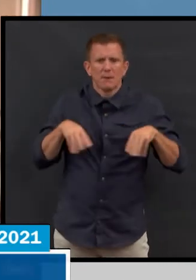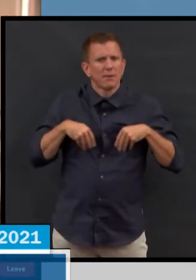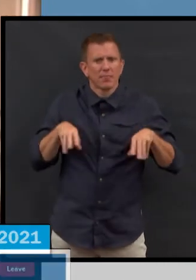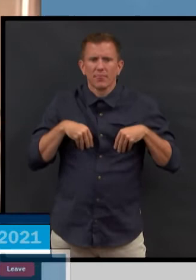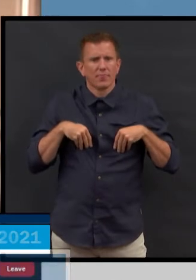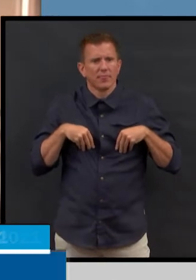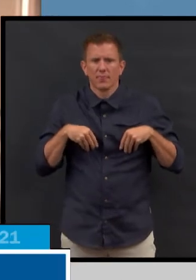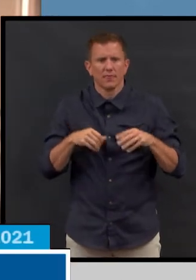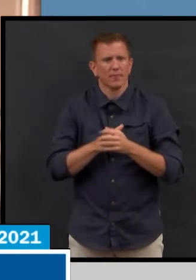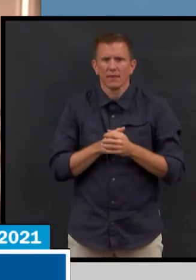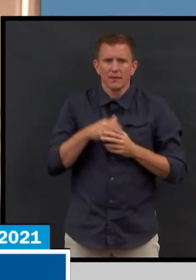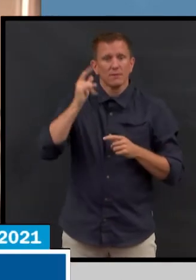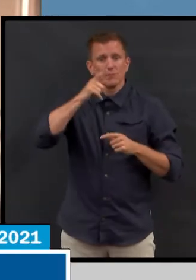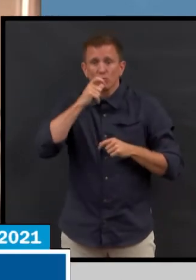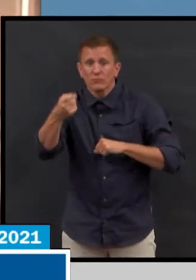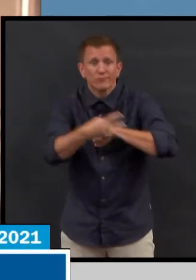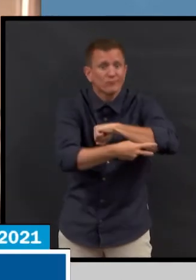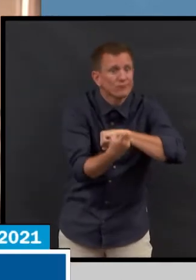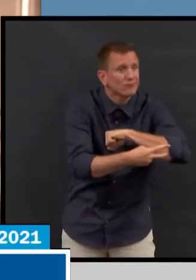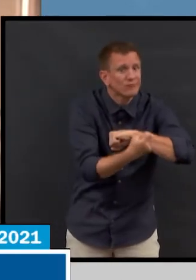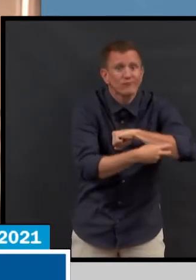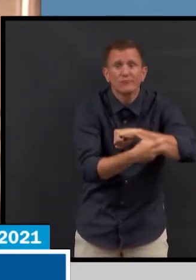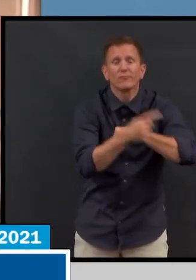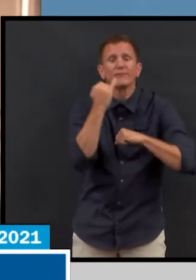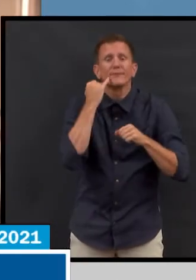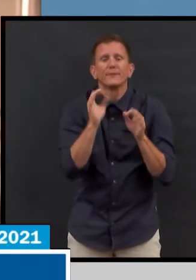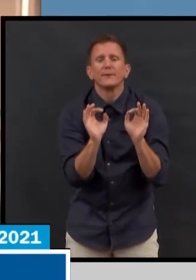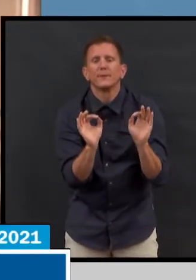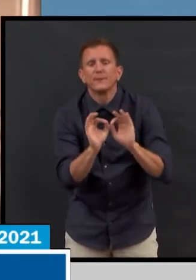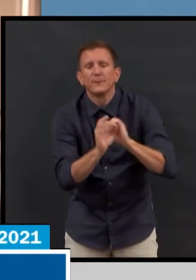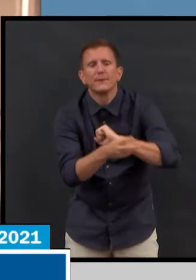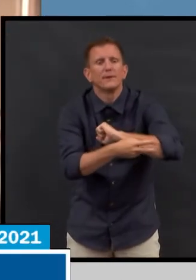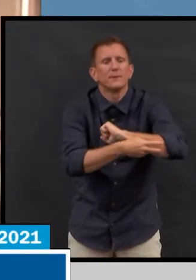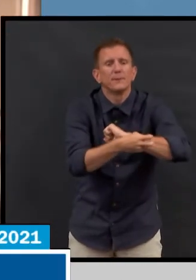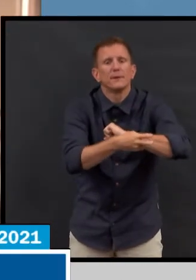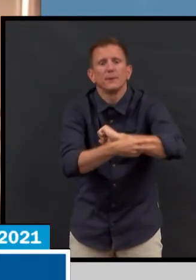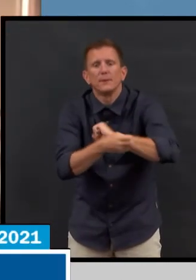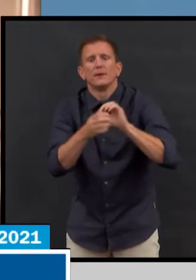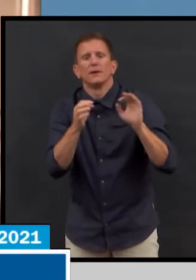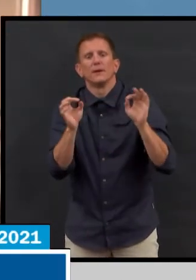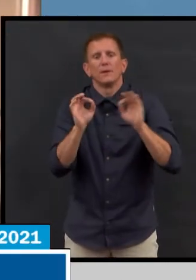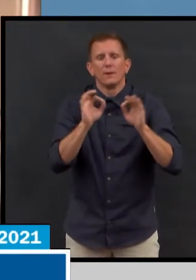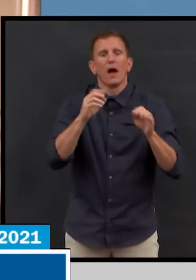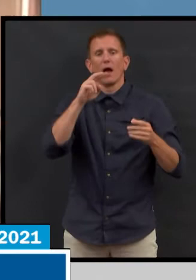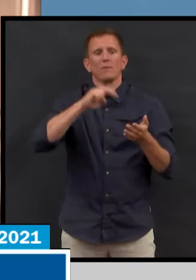divert and connect people to a food pantry instead then we also support those approaches as well